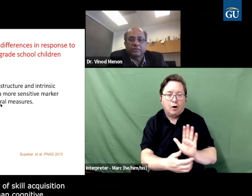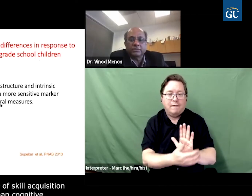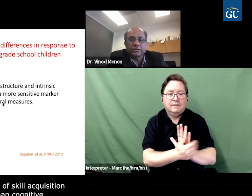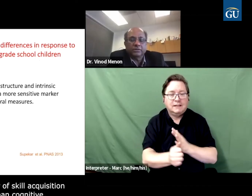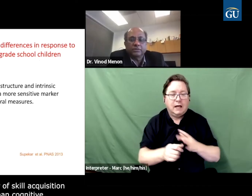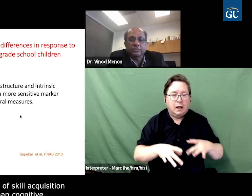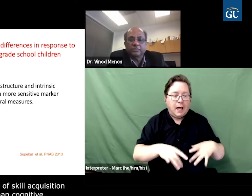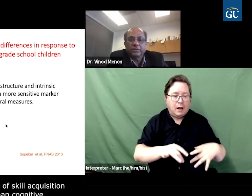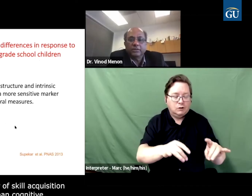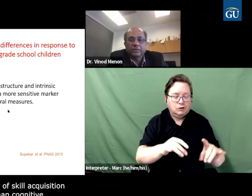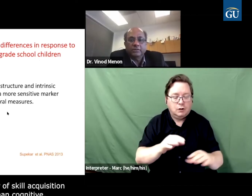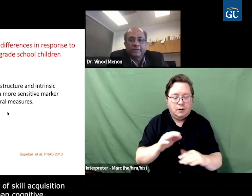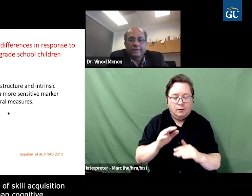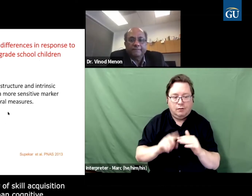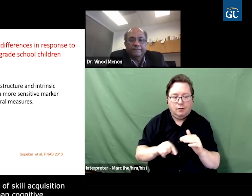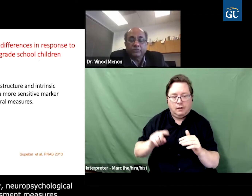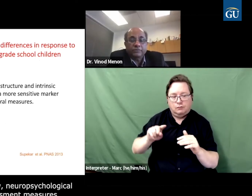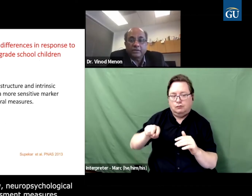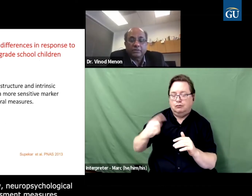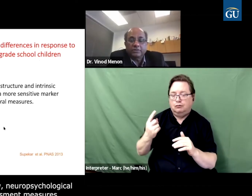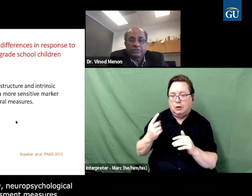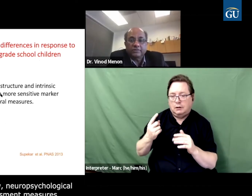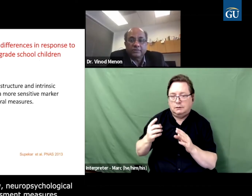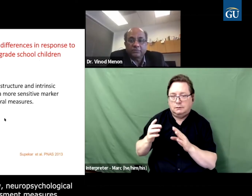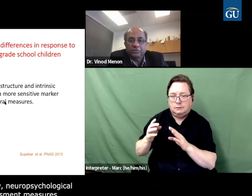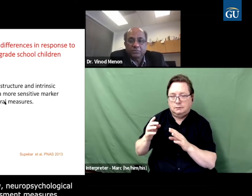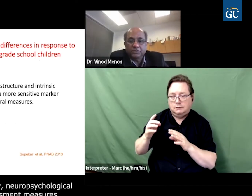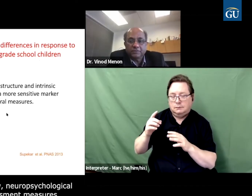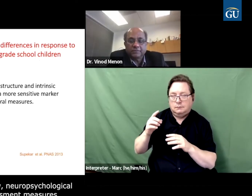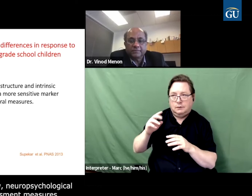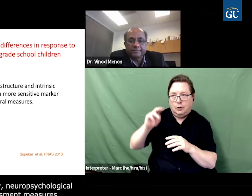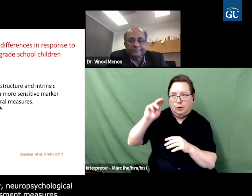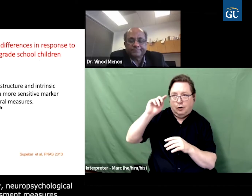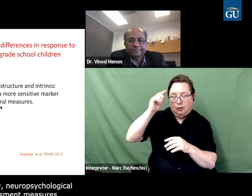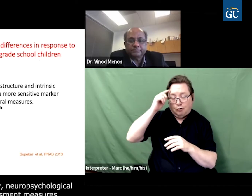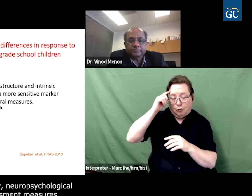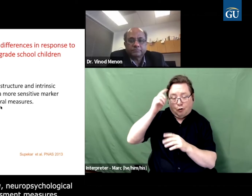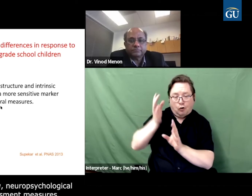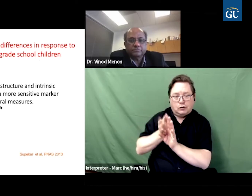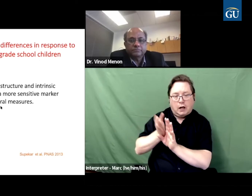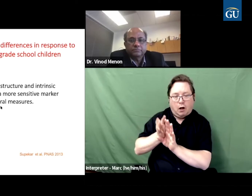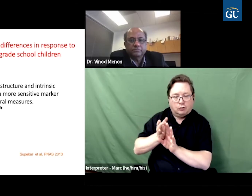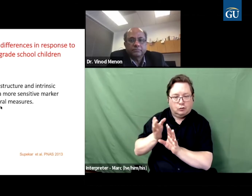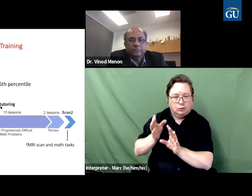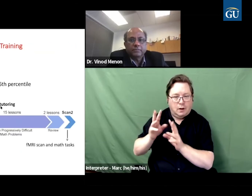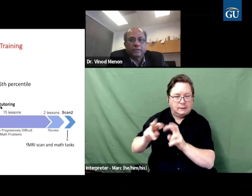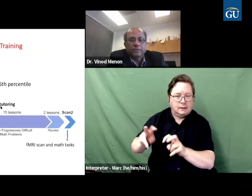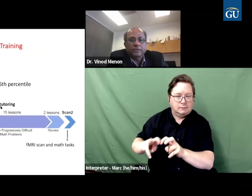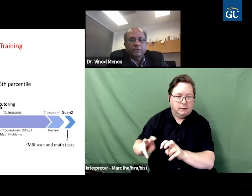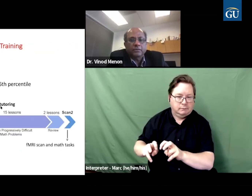acquisition than cognitive you know neuropsychological assessment measures